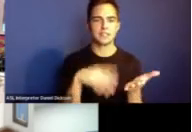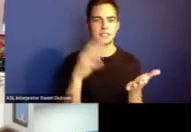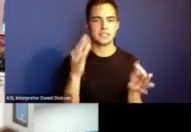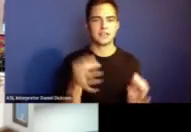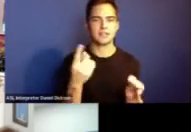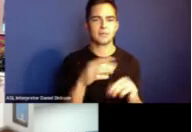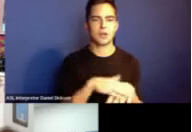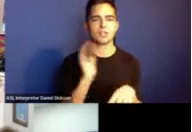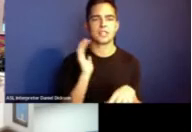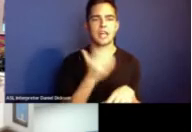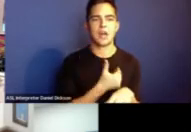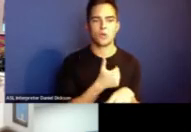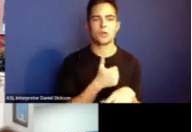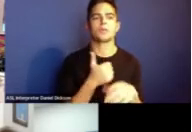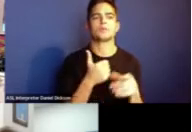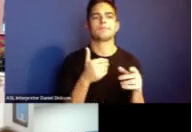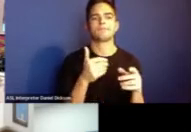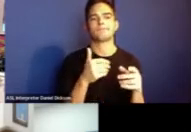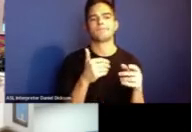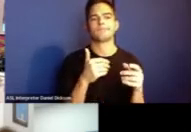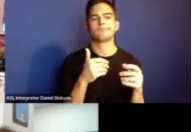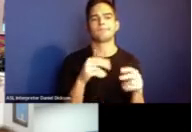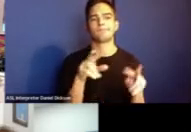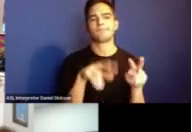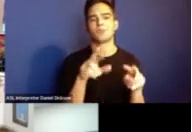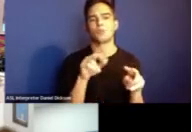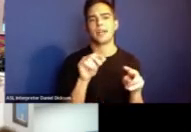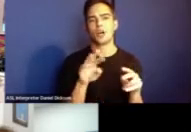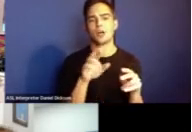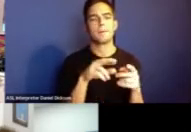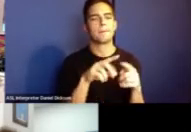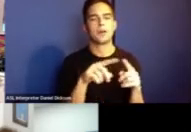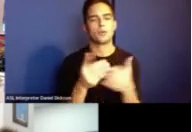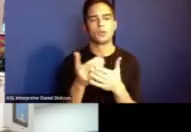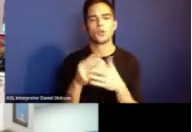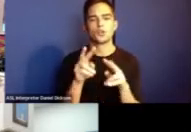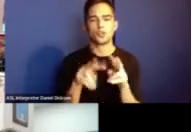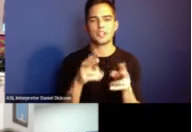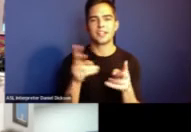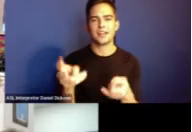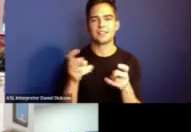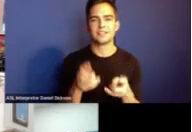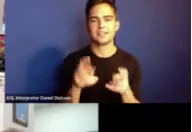radar. But we are rather new to looking at the assessment data. So we haven't done that yet.